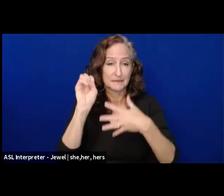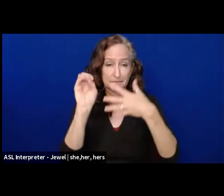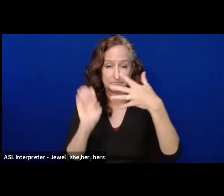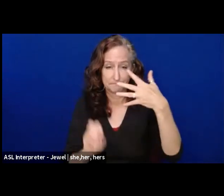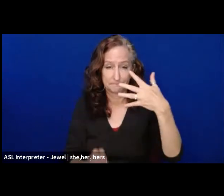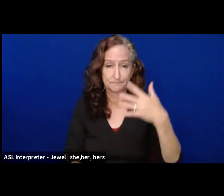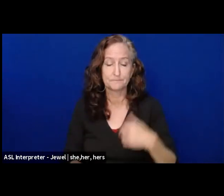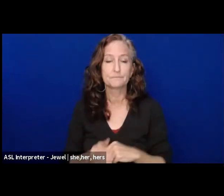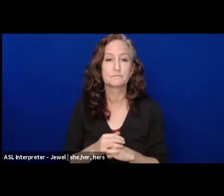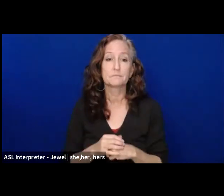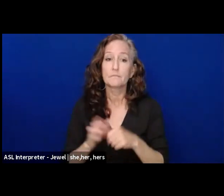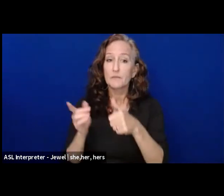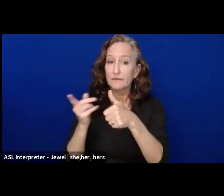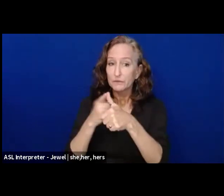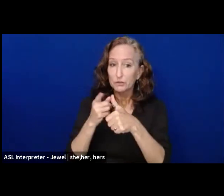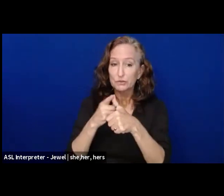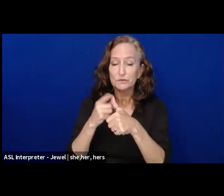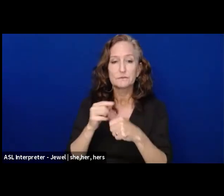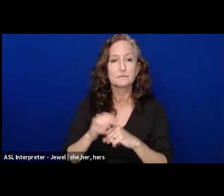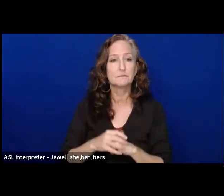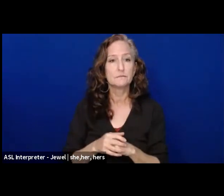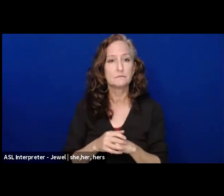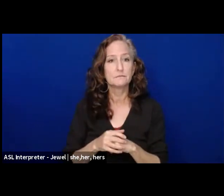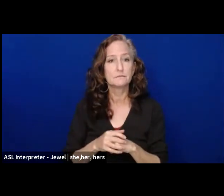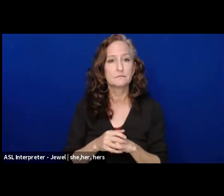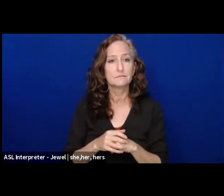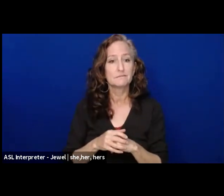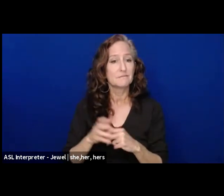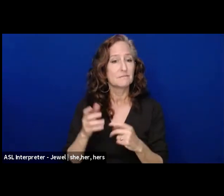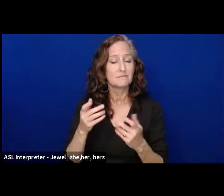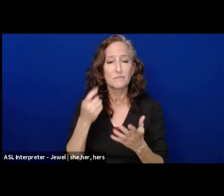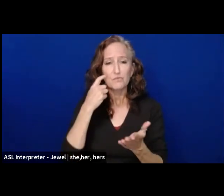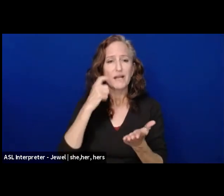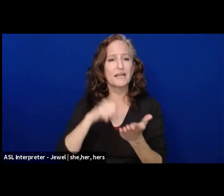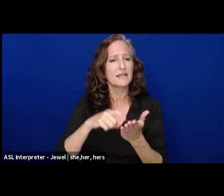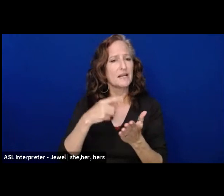First is to just actively address what's happening in people's lives. You can't ignore it.